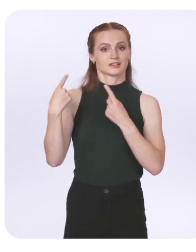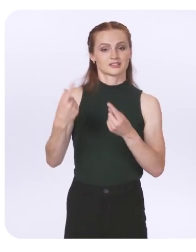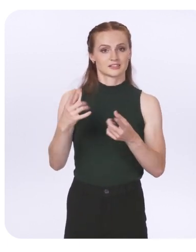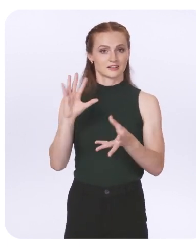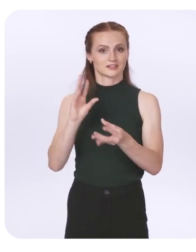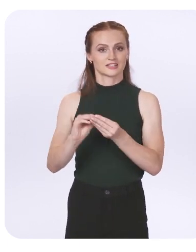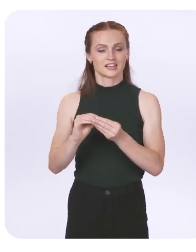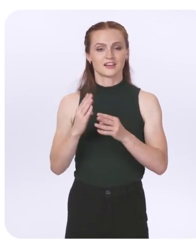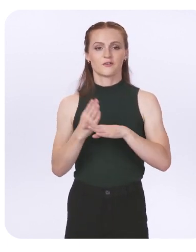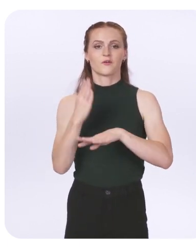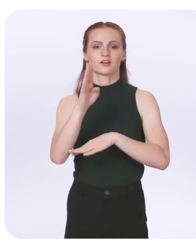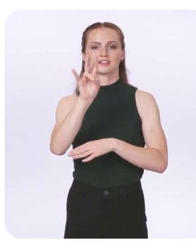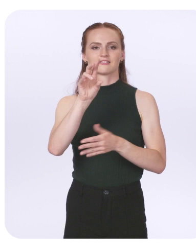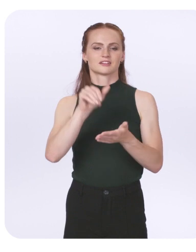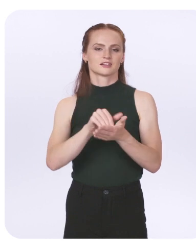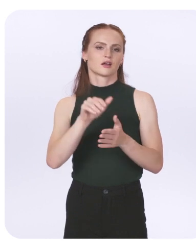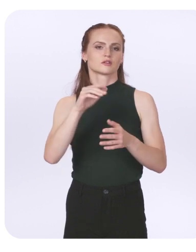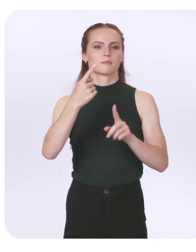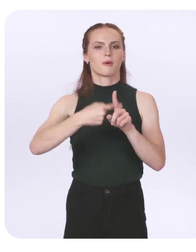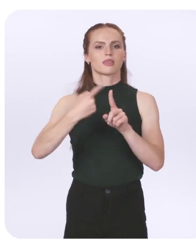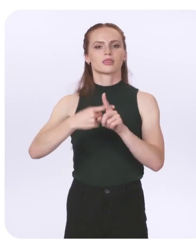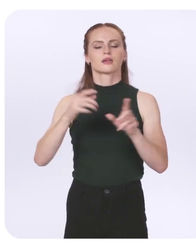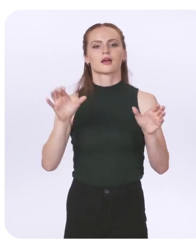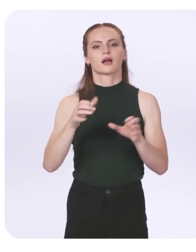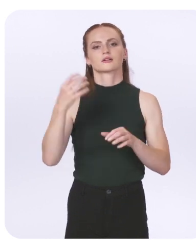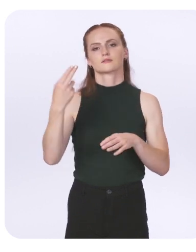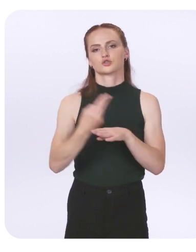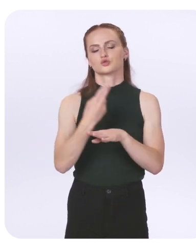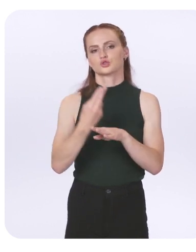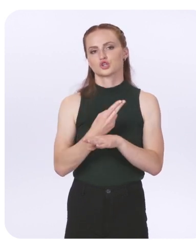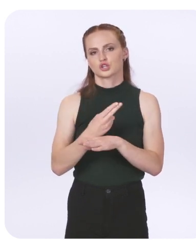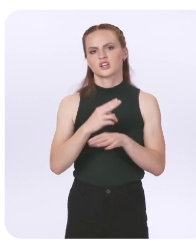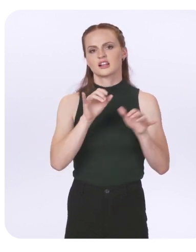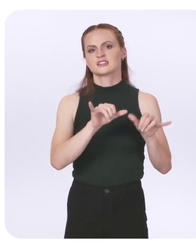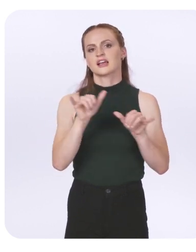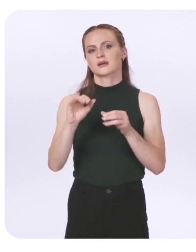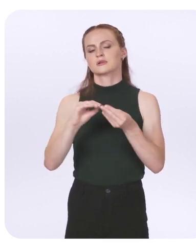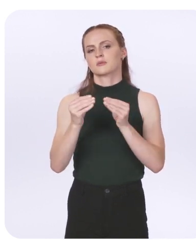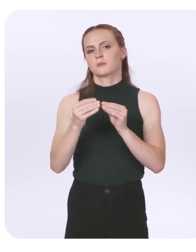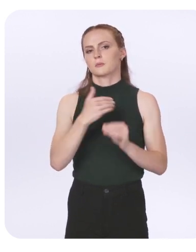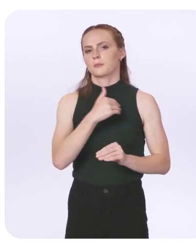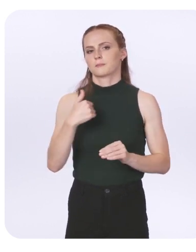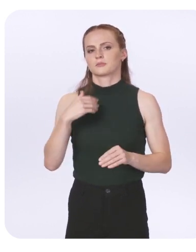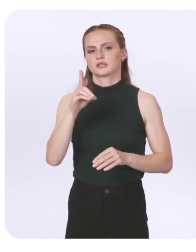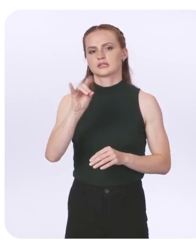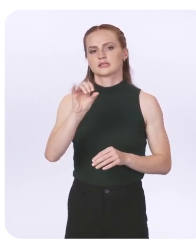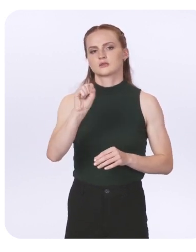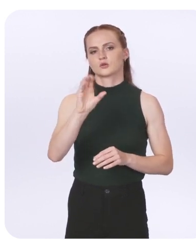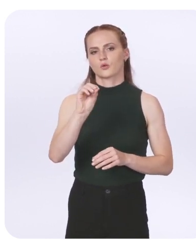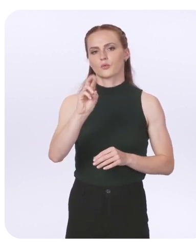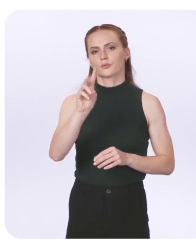monthly active users and a similar number of members in our Discord. There is a very active esports scene